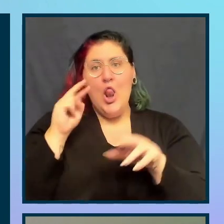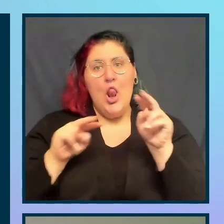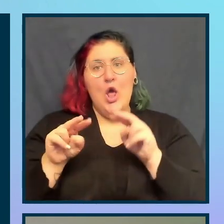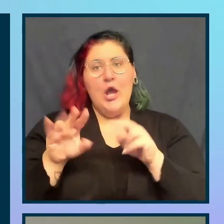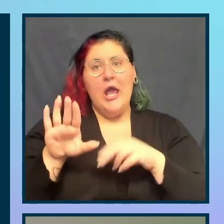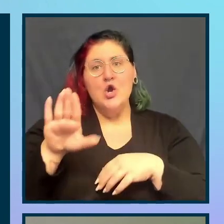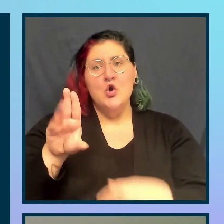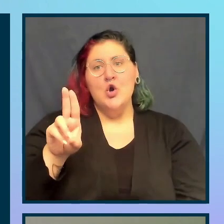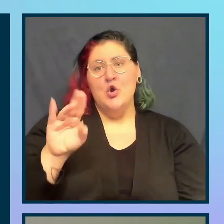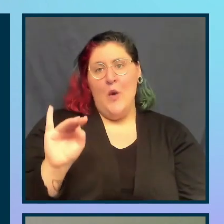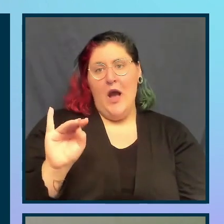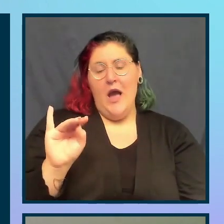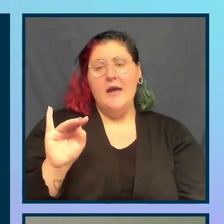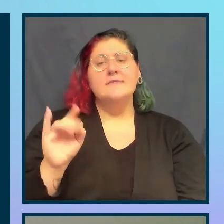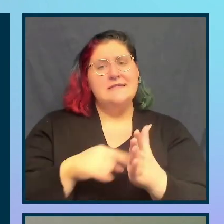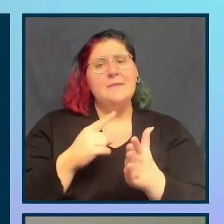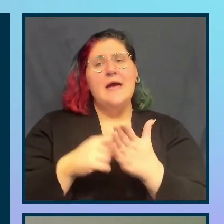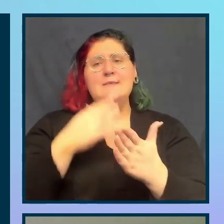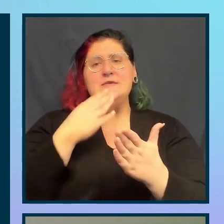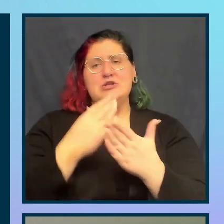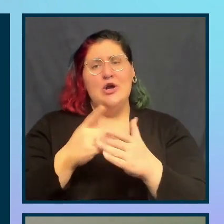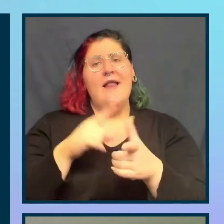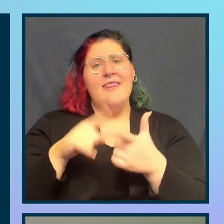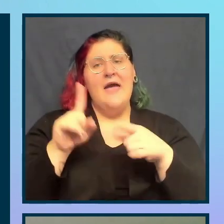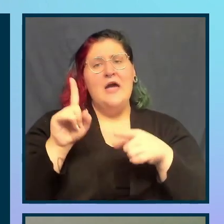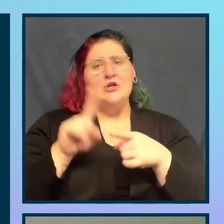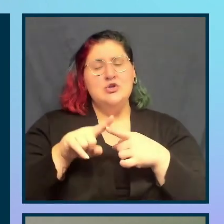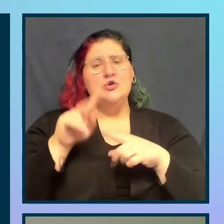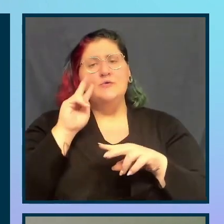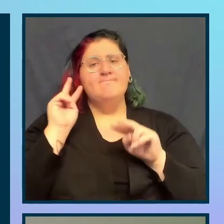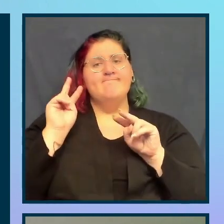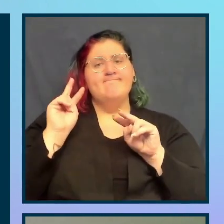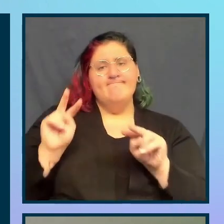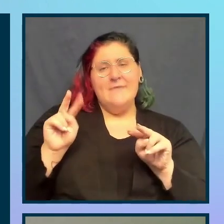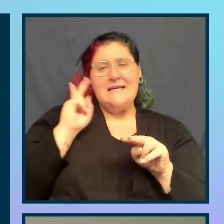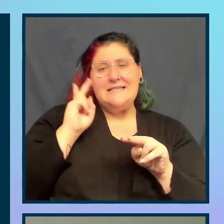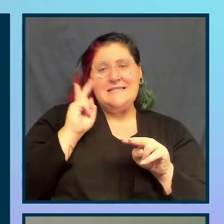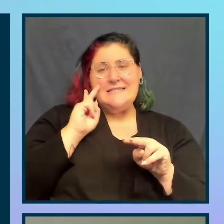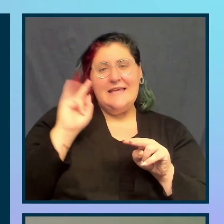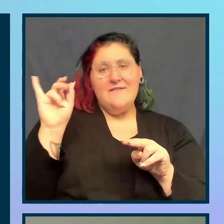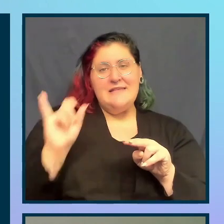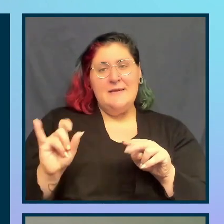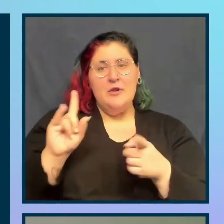and look at whether it is similar to any existing patterns like tree, tree grid, or list box,